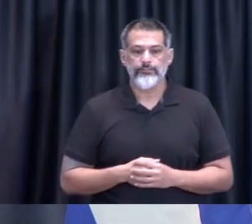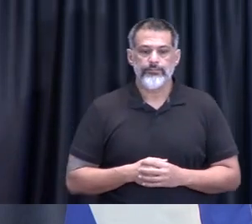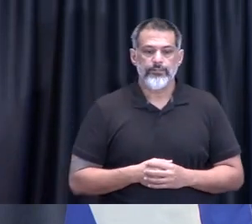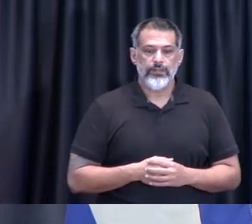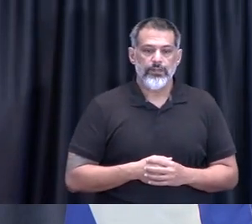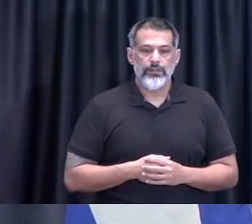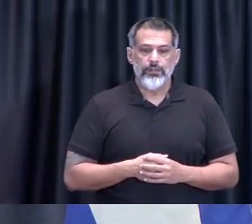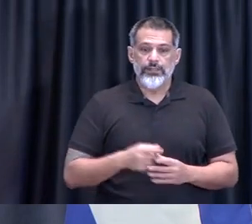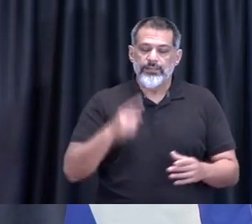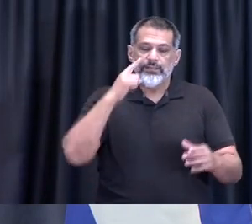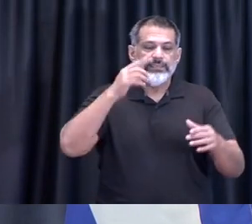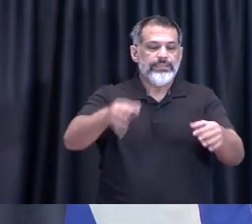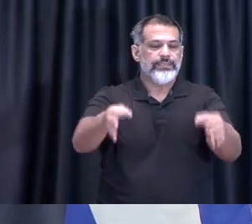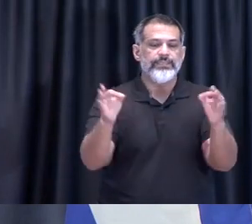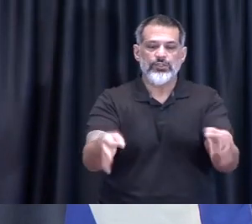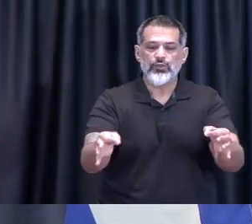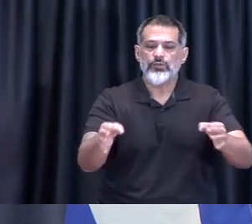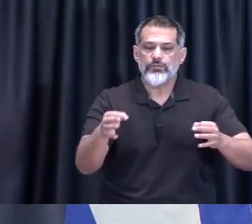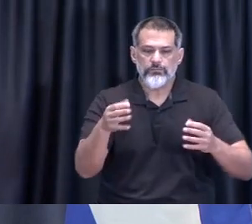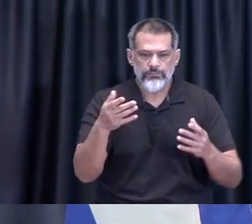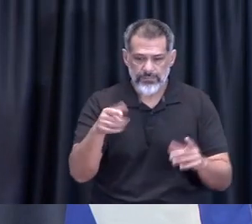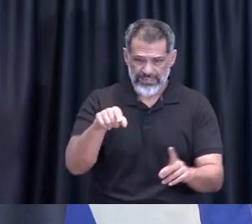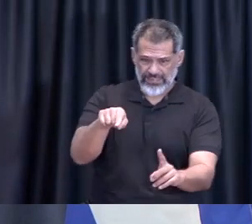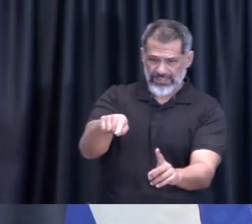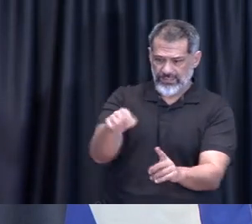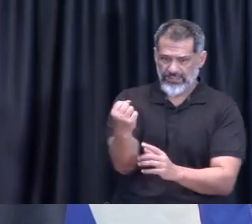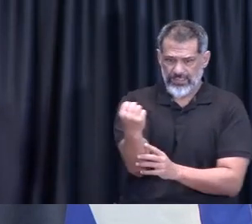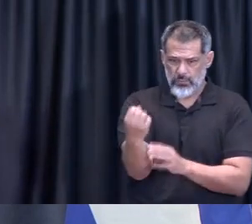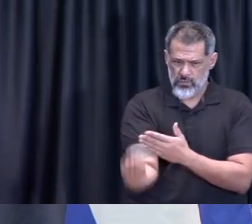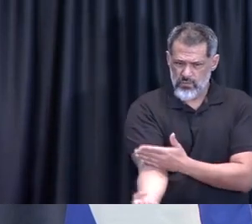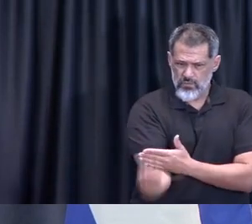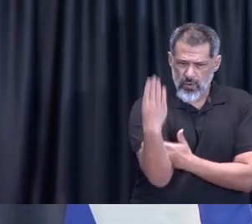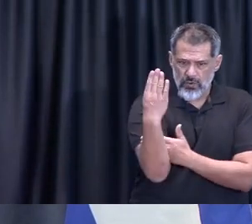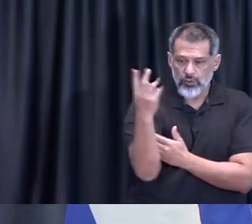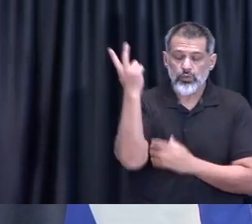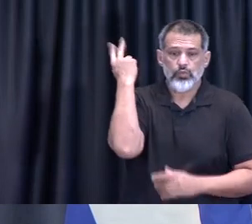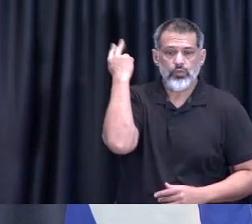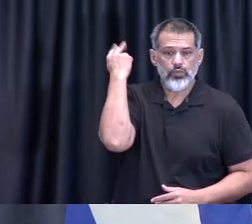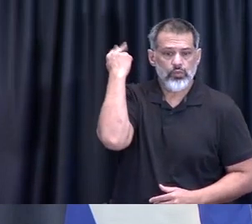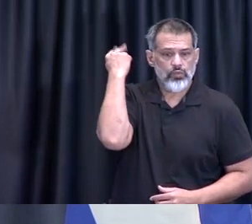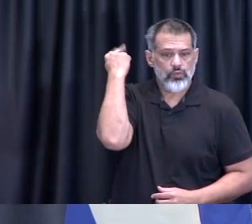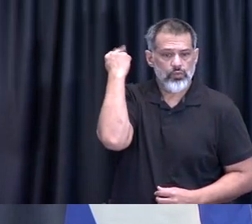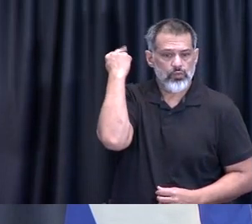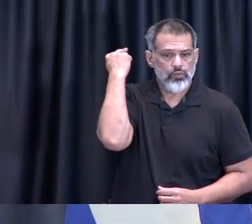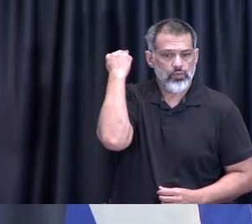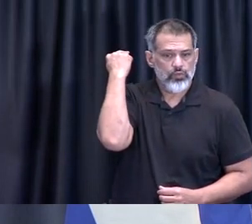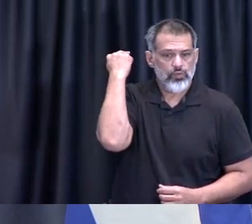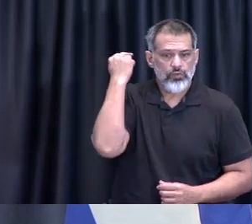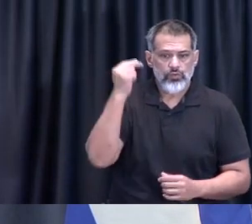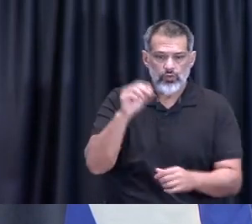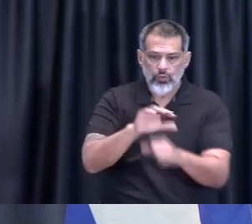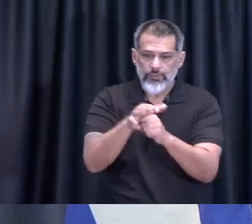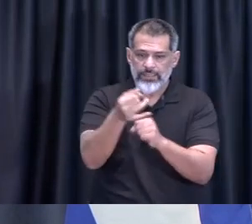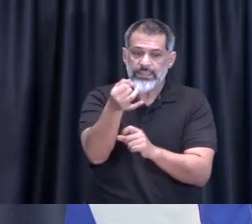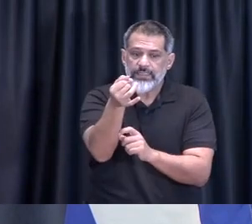that since that Saturday morning, two years ago, COVID-19 has brought unprecedented